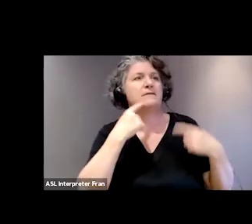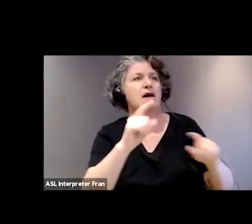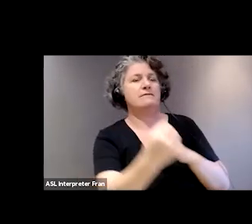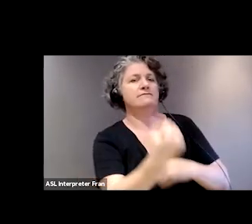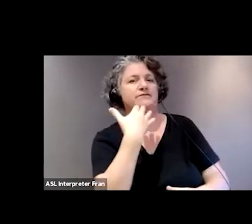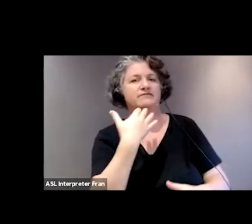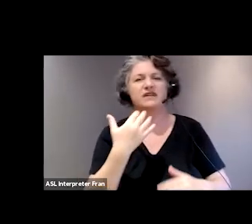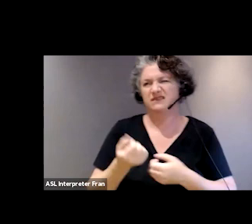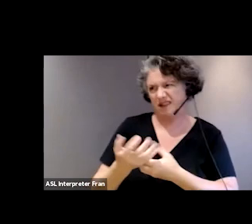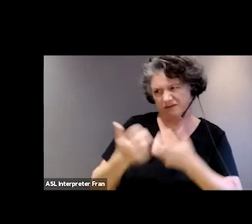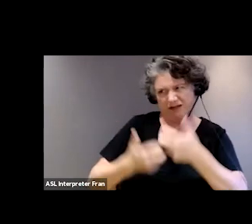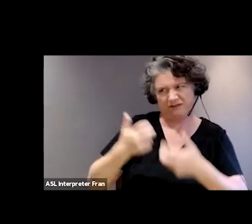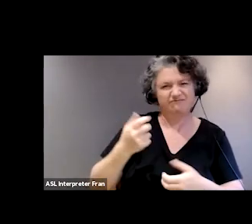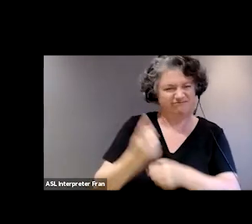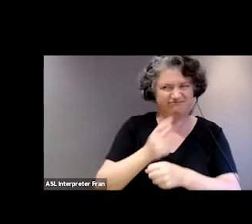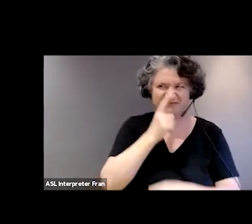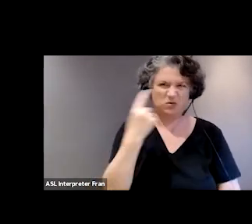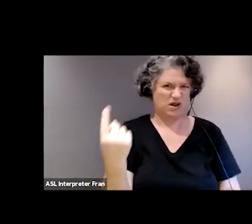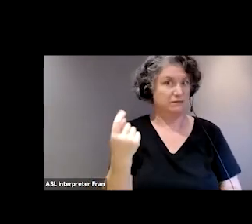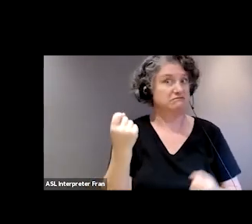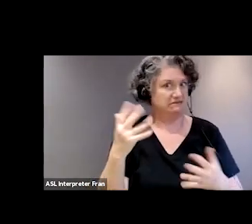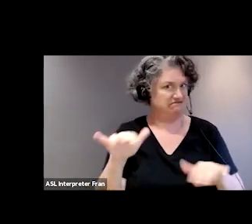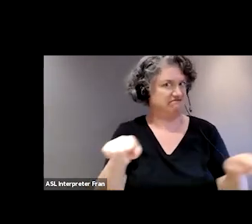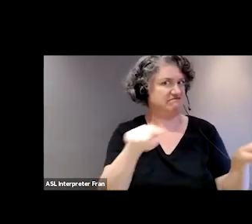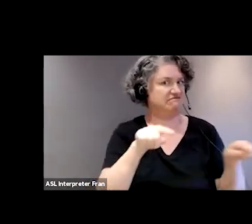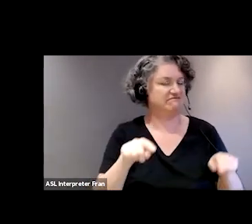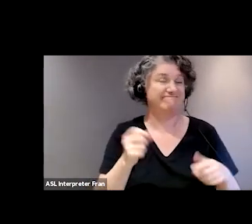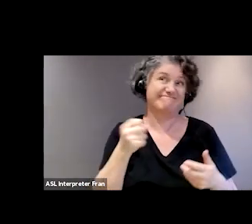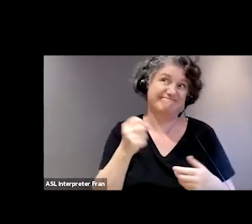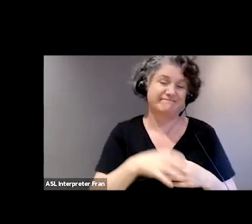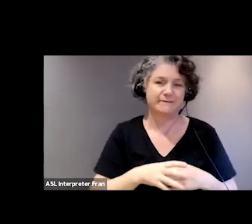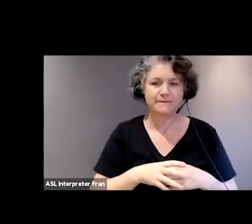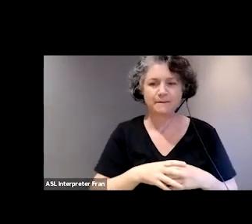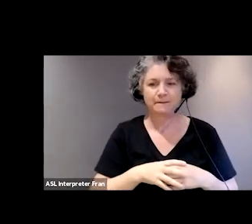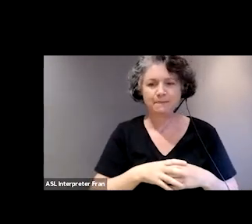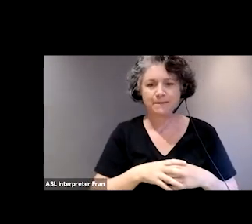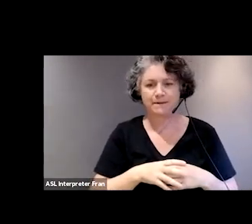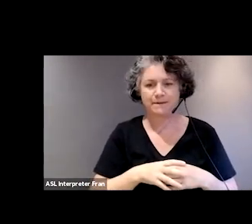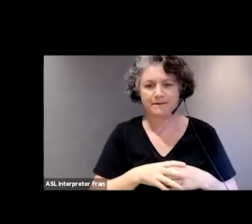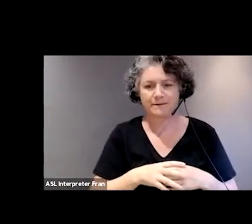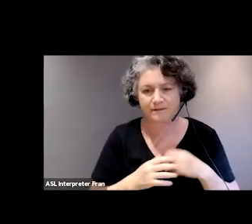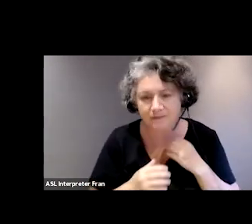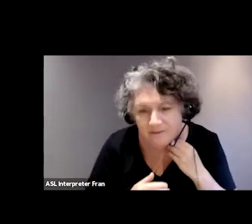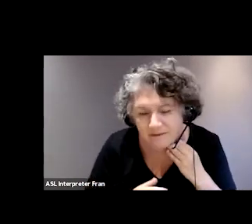group that works with people who are newcomers and understands these issues, may be a nurse or doctor could write a letter explaining that the two doses are fully vaccinated schedule, just because it doesn't say the second dose, like the dose is